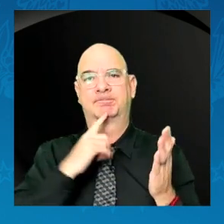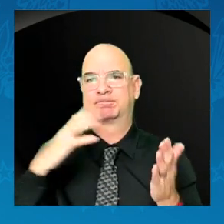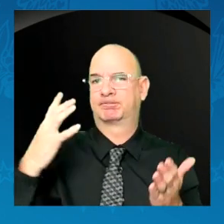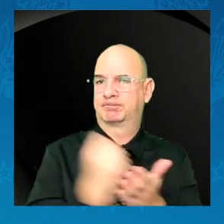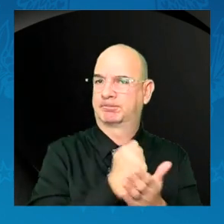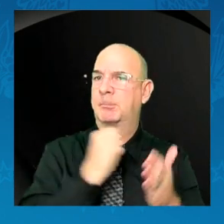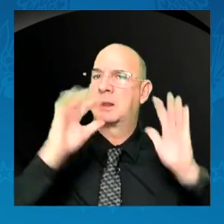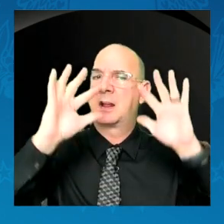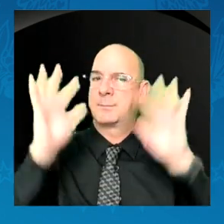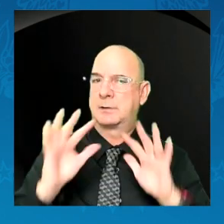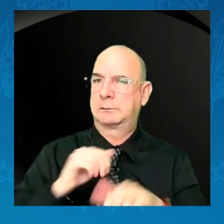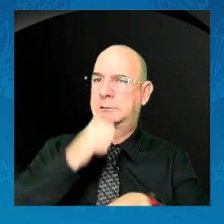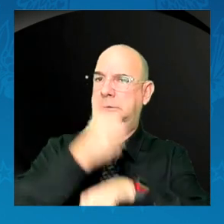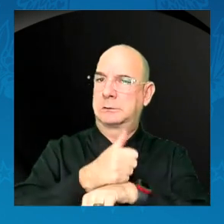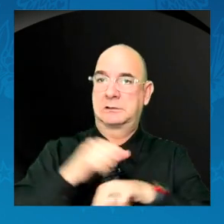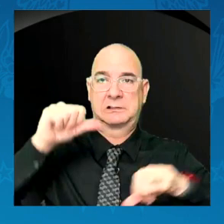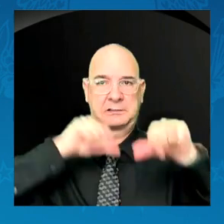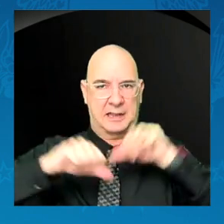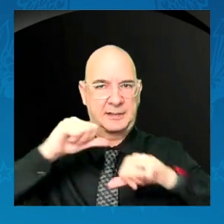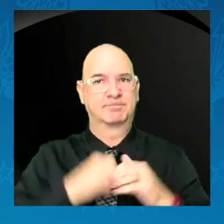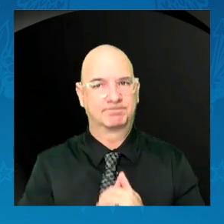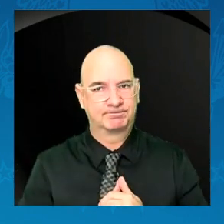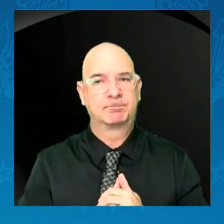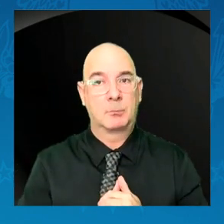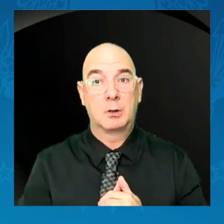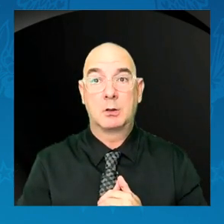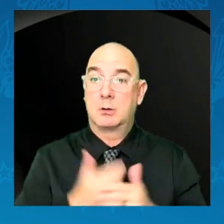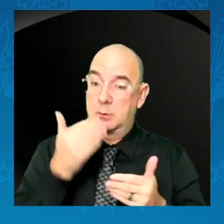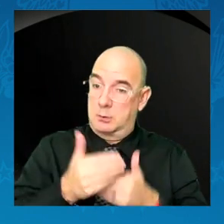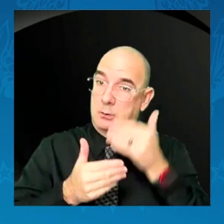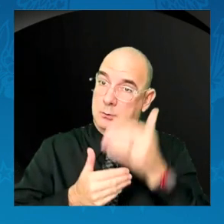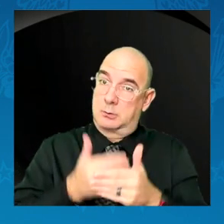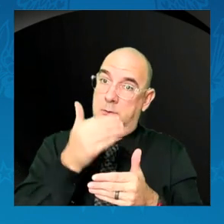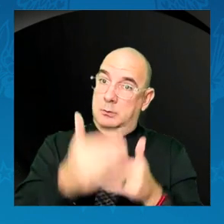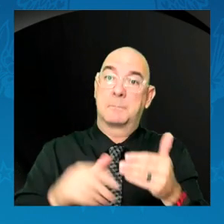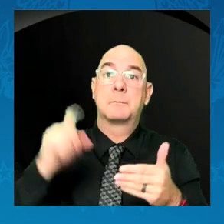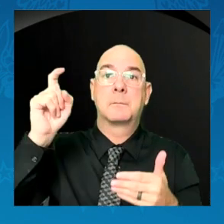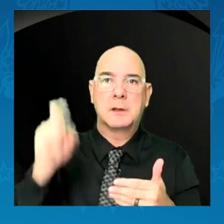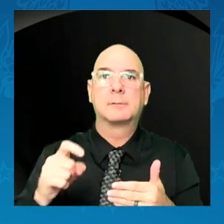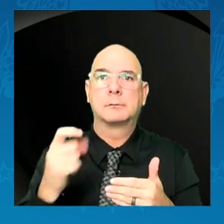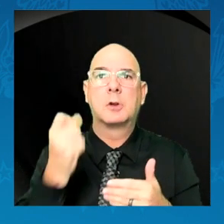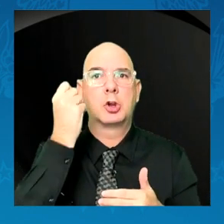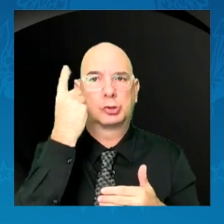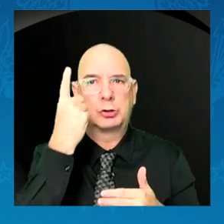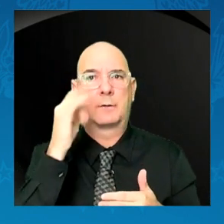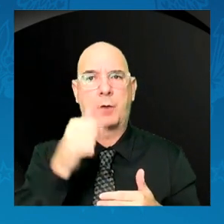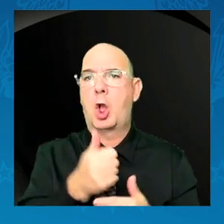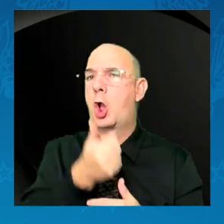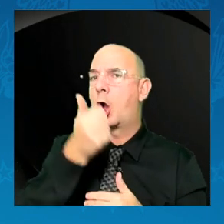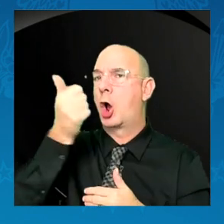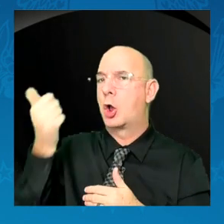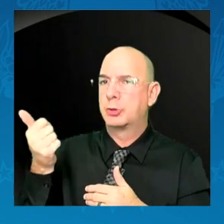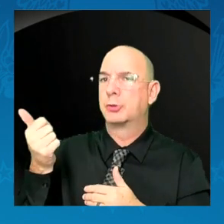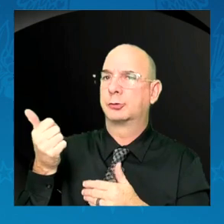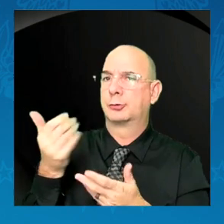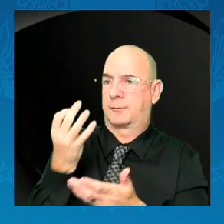As we take these steps, we must recognize another fact we cannot tap into the vast potential of space based data